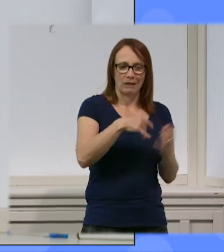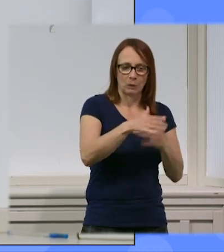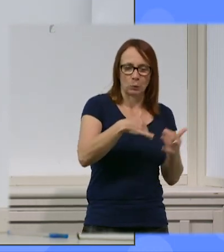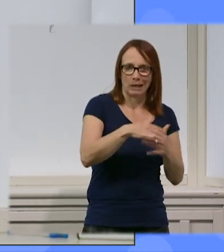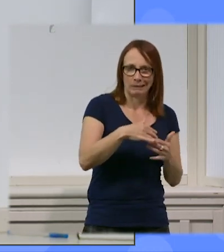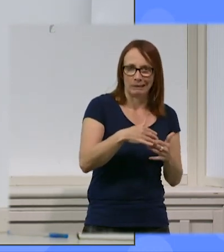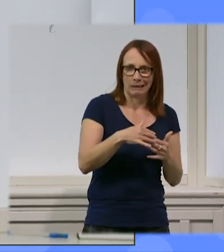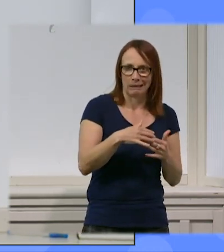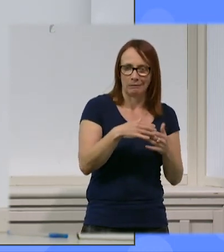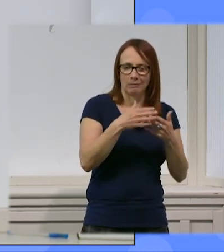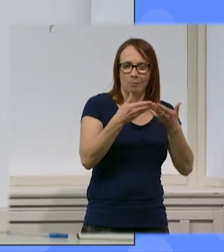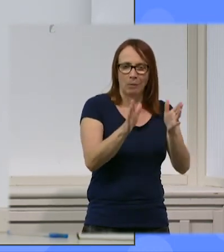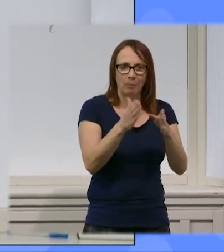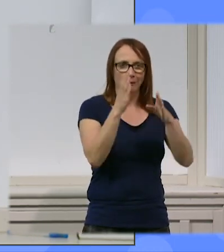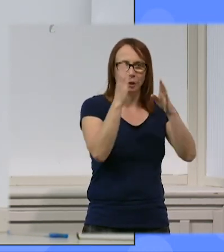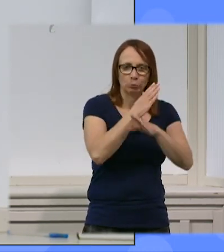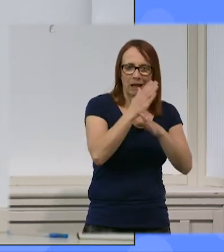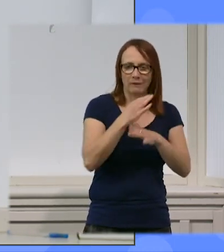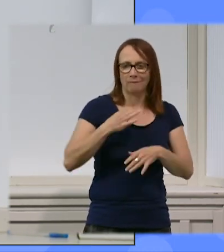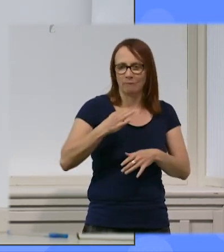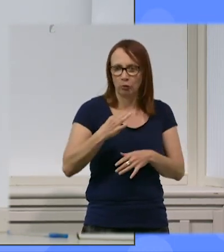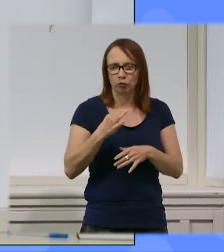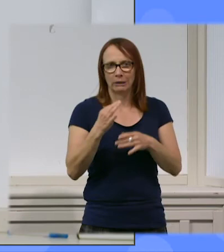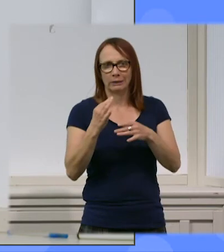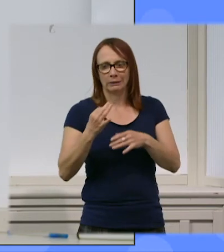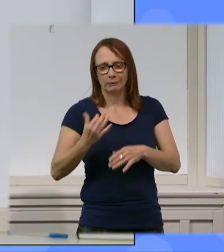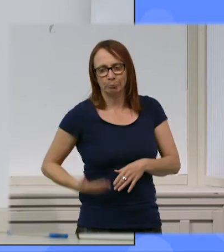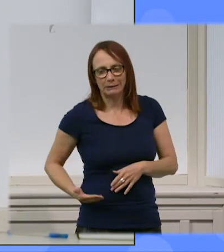sectors voluntary organisations and businesses and communities and it's